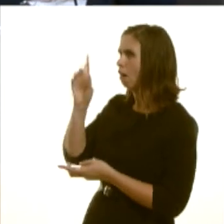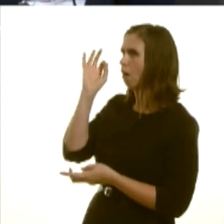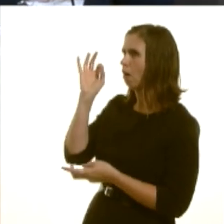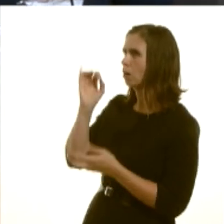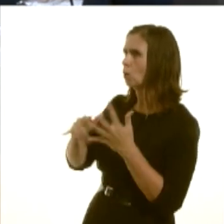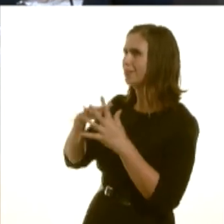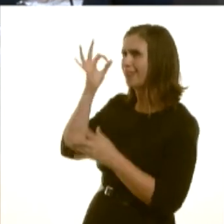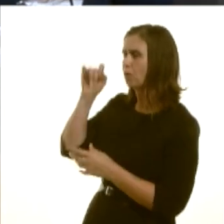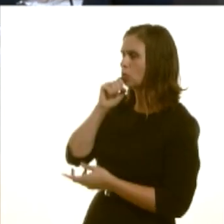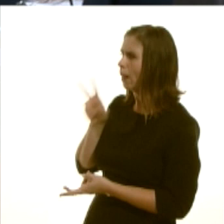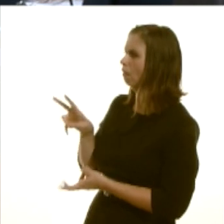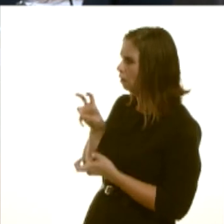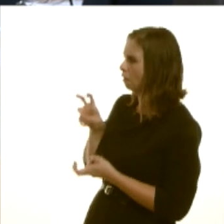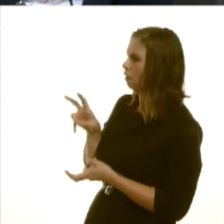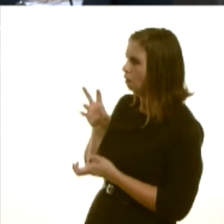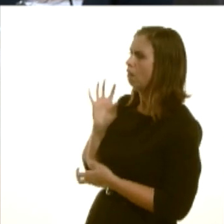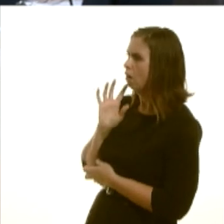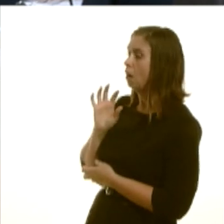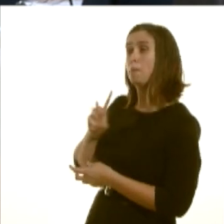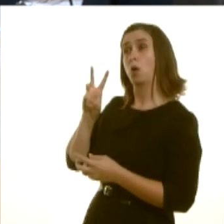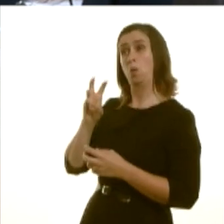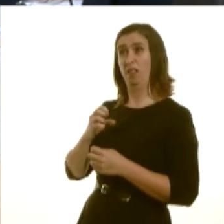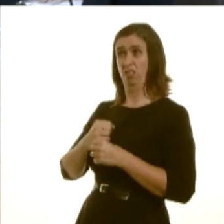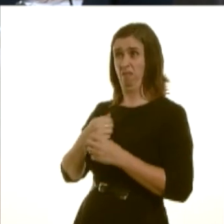there are no powers for Welsh Ministers to intervene; that would require primary legislation.